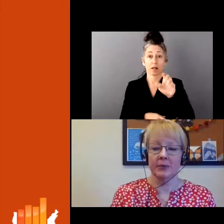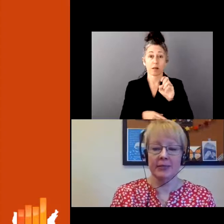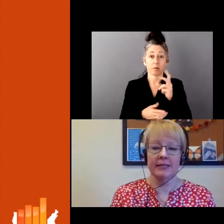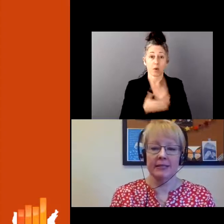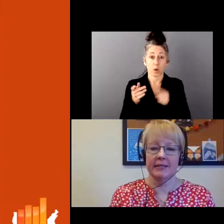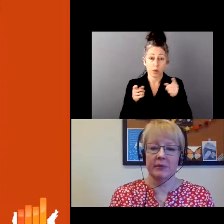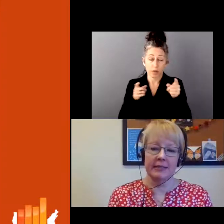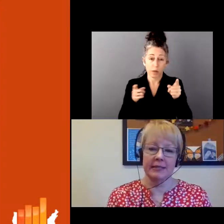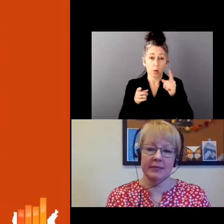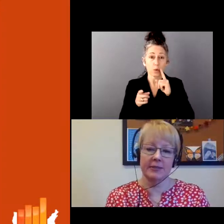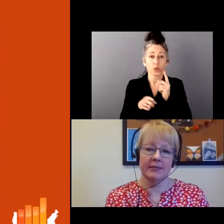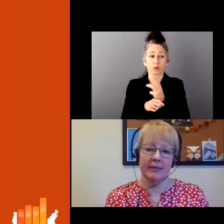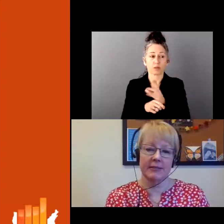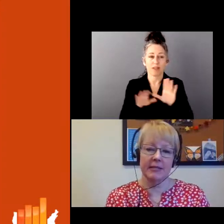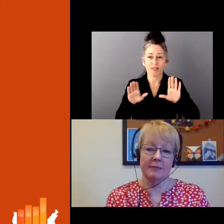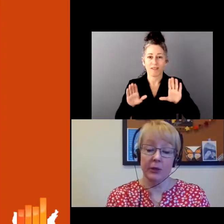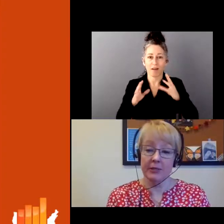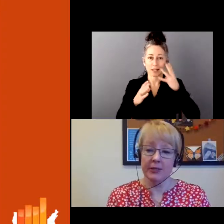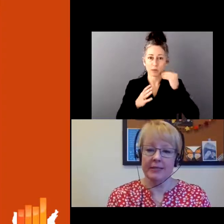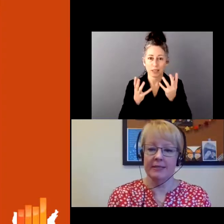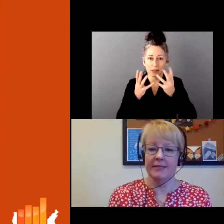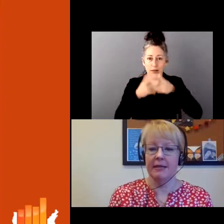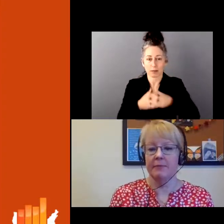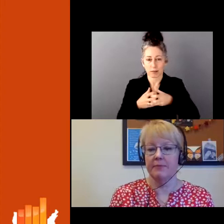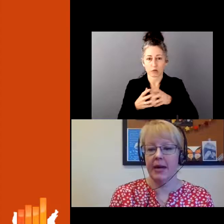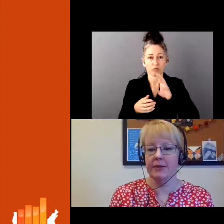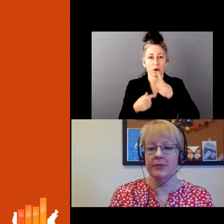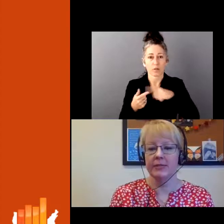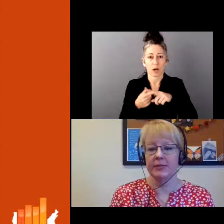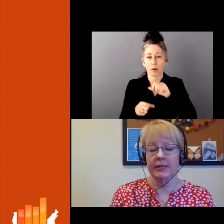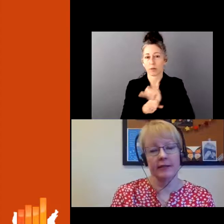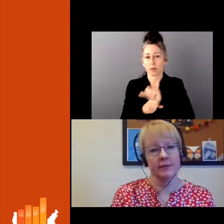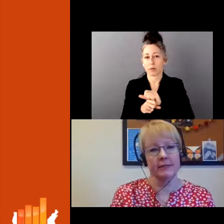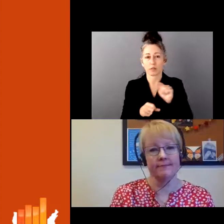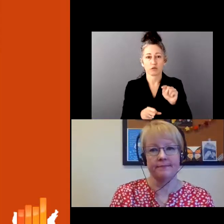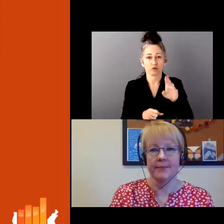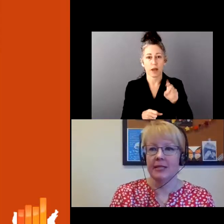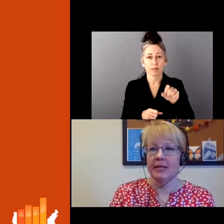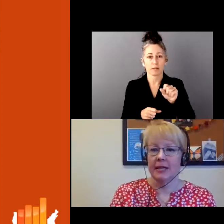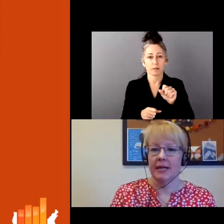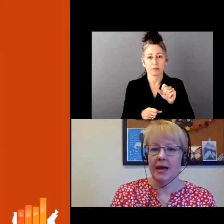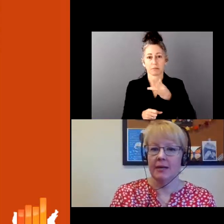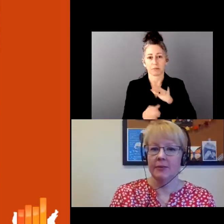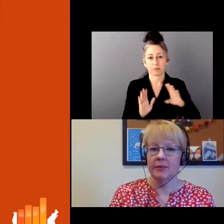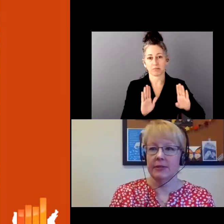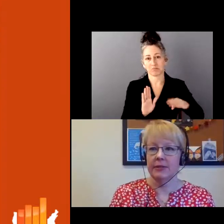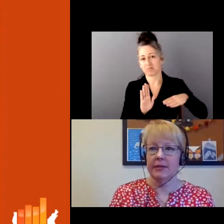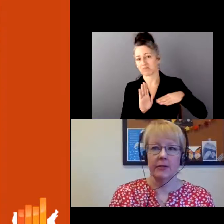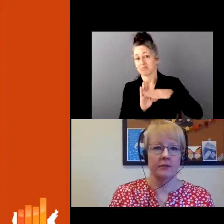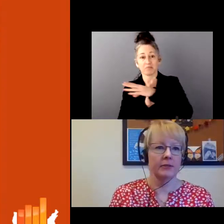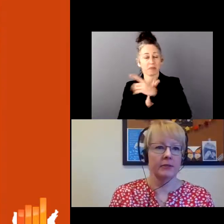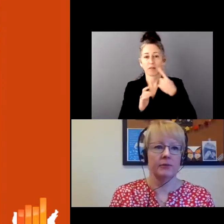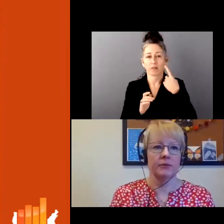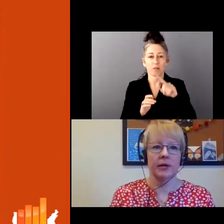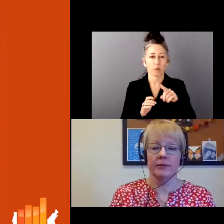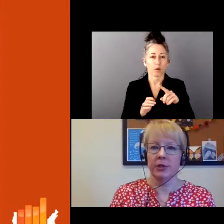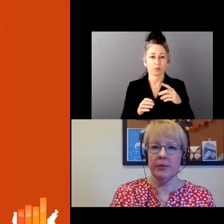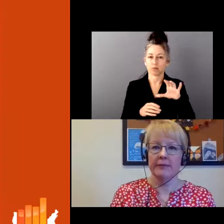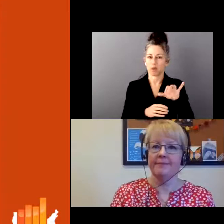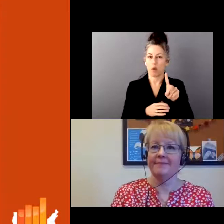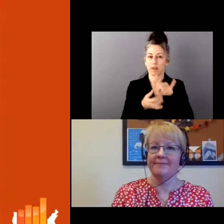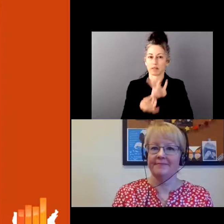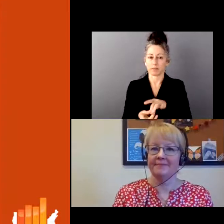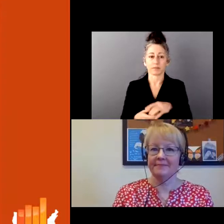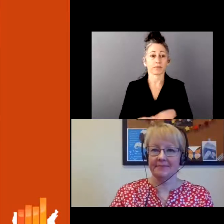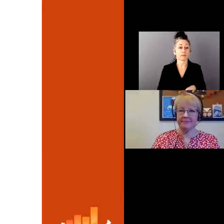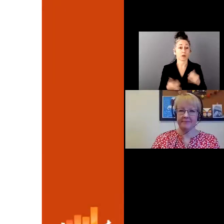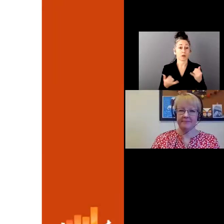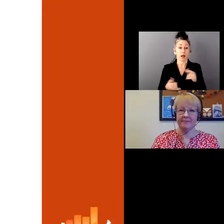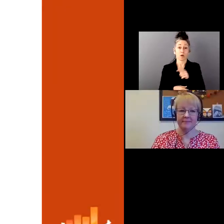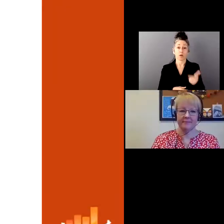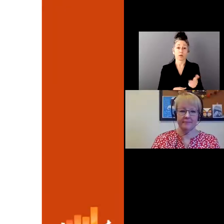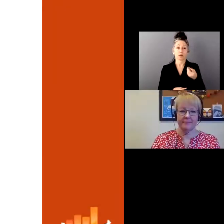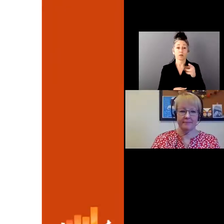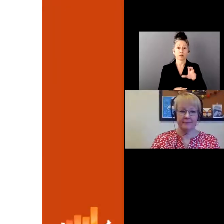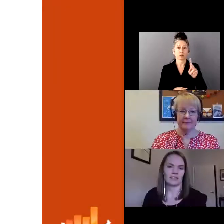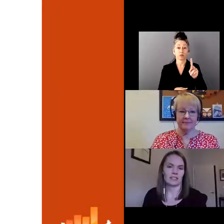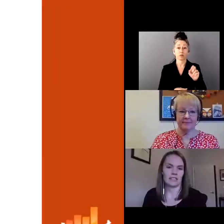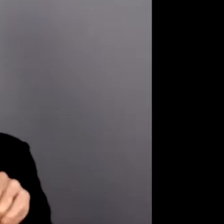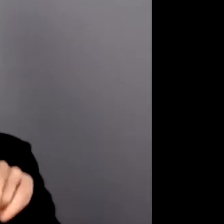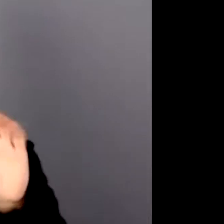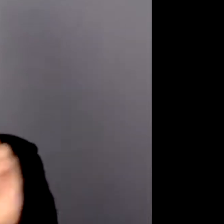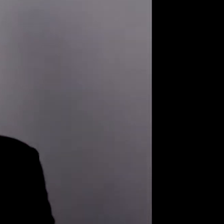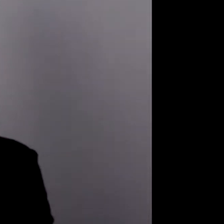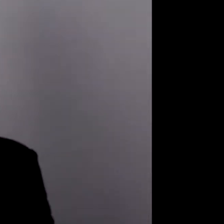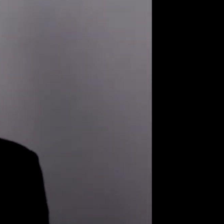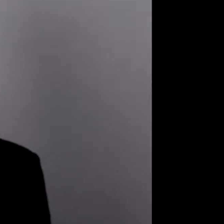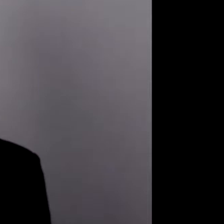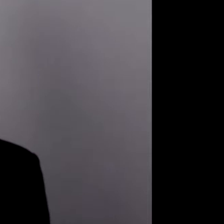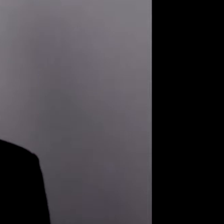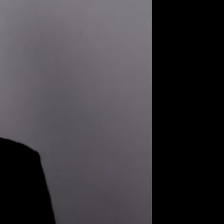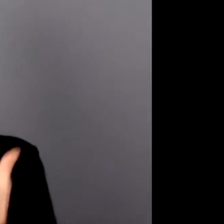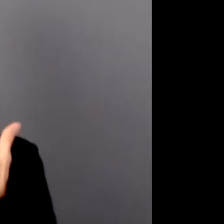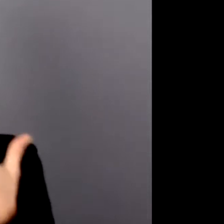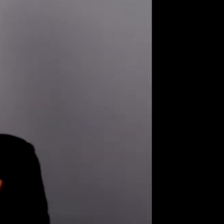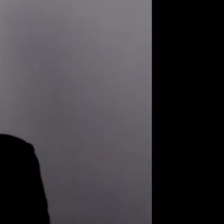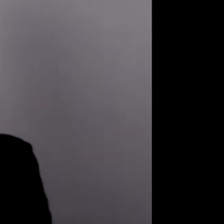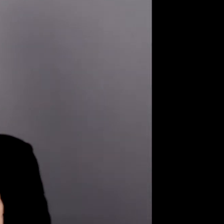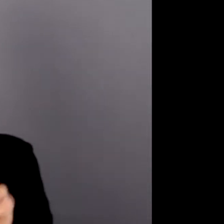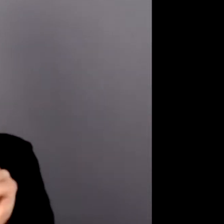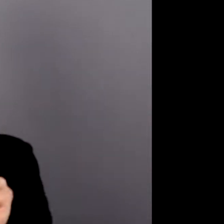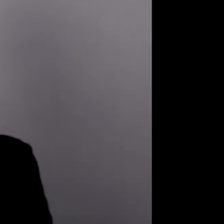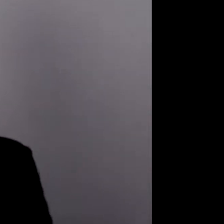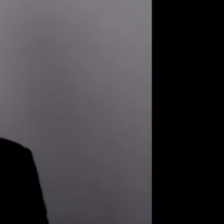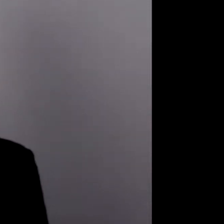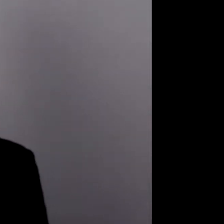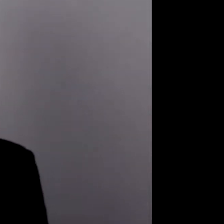He is the primary investigator of the IOT who funds this event. They will discuss the employment trends and state patterns during COVID. And I will turn it over to Dr. Kolbe.